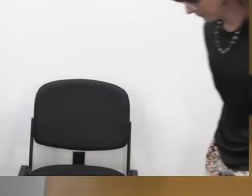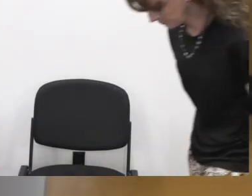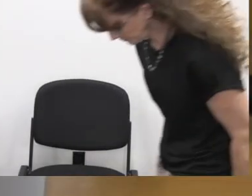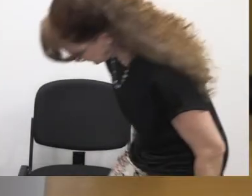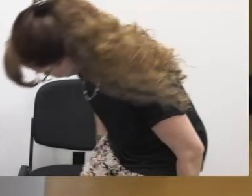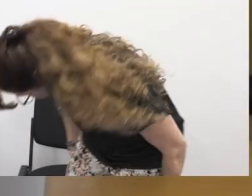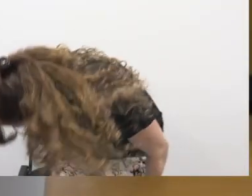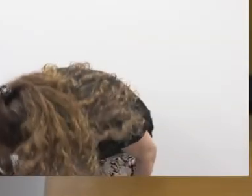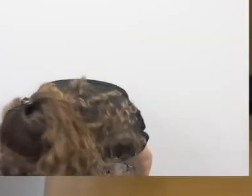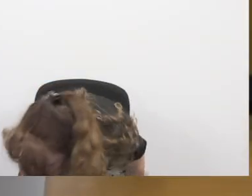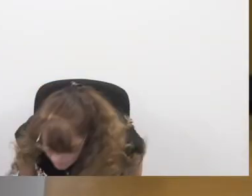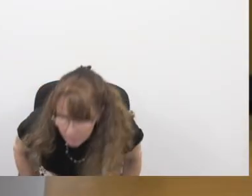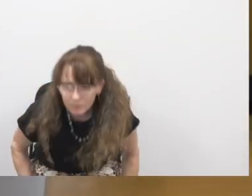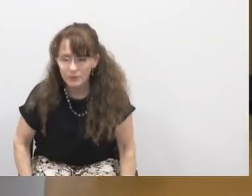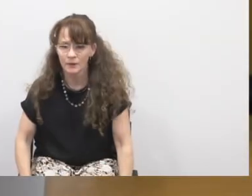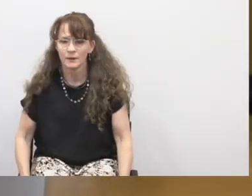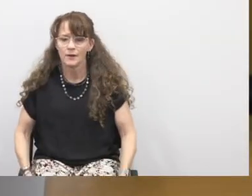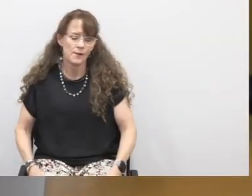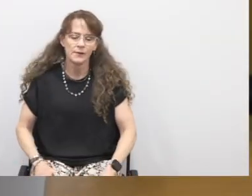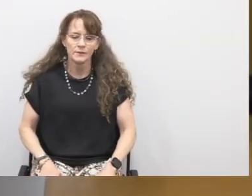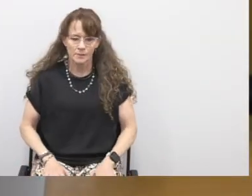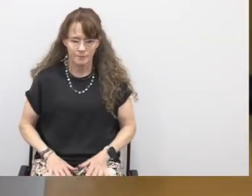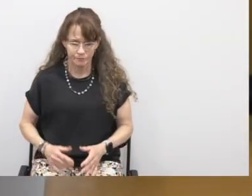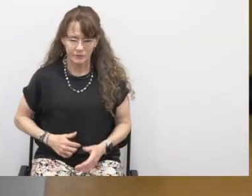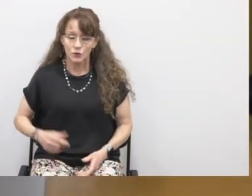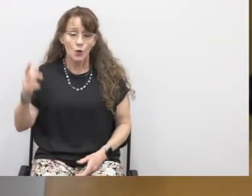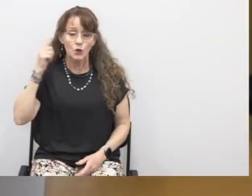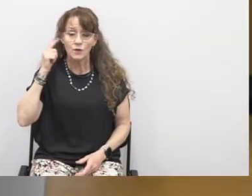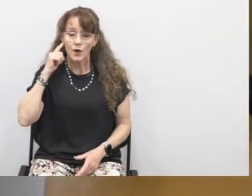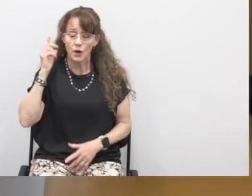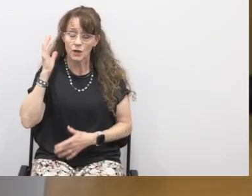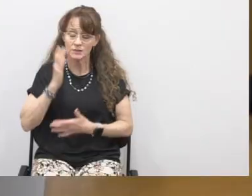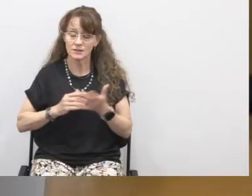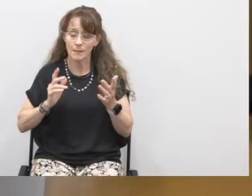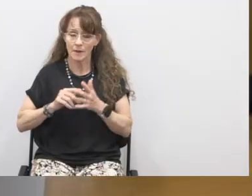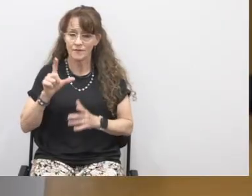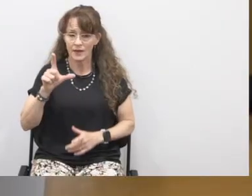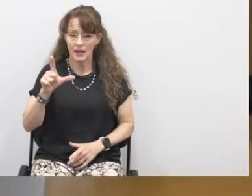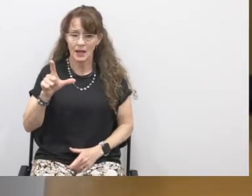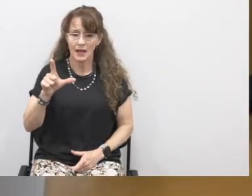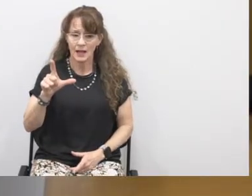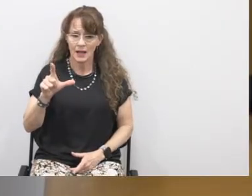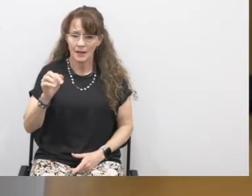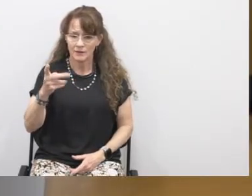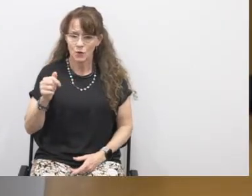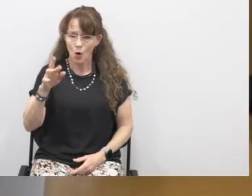the elements of Liberatory Design. And so what have you learned about the Liberatory Design process